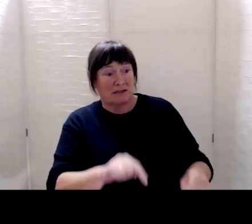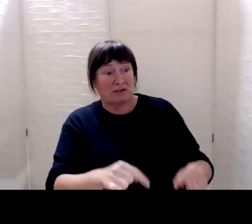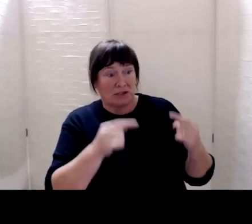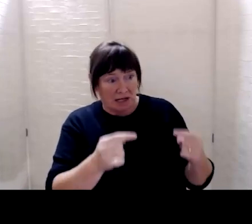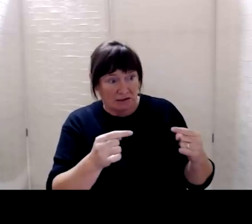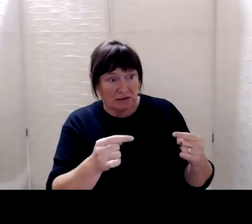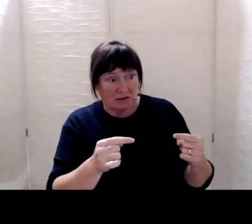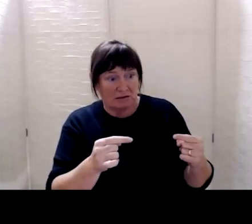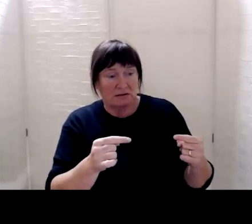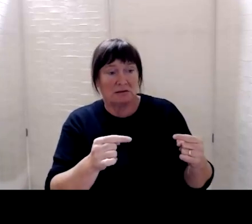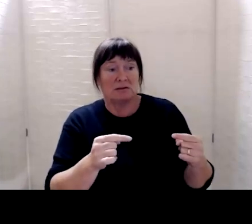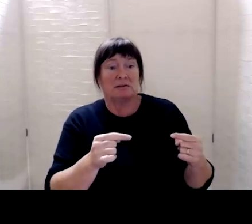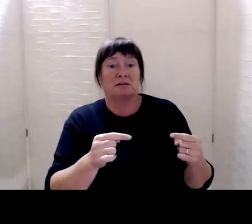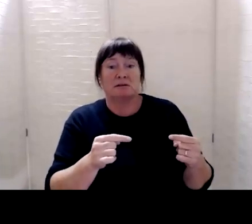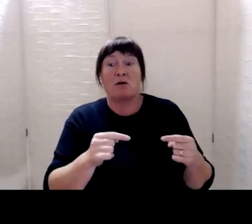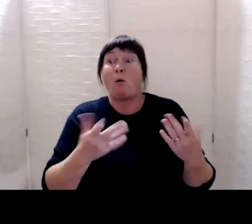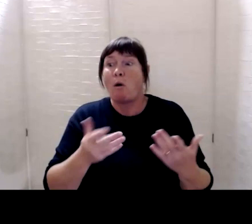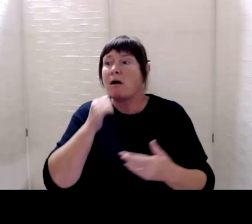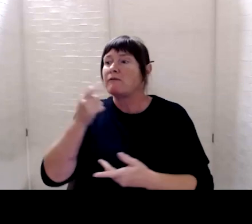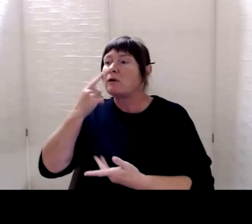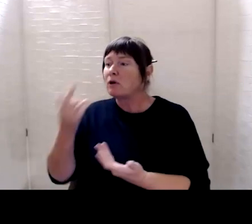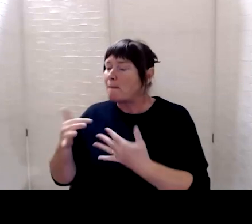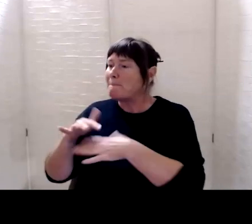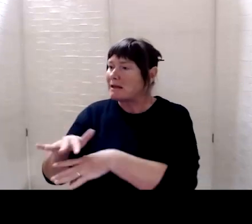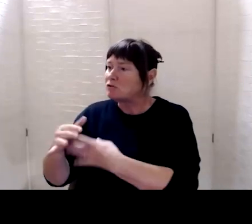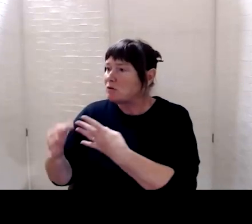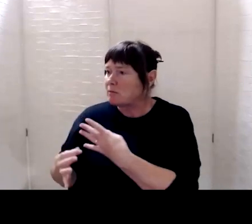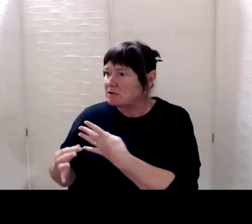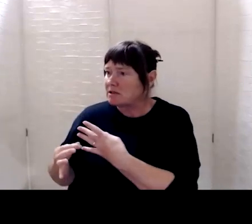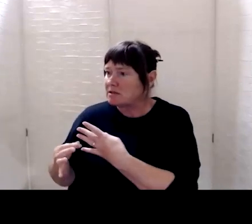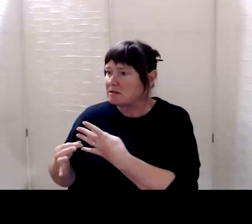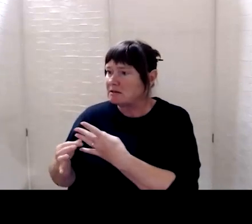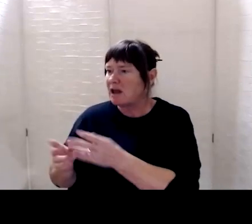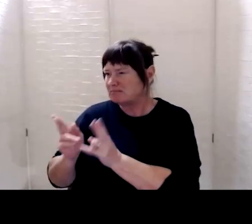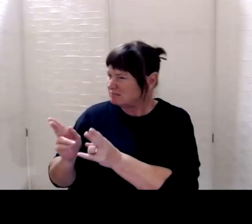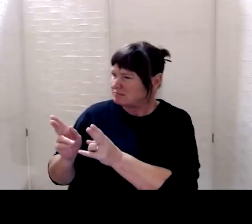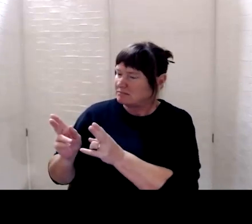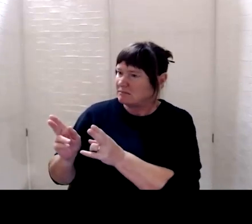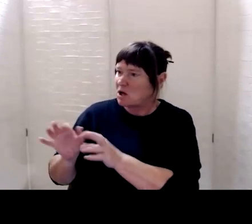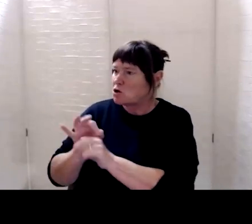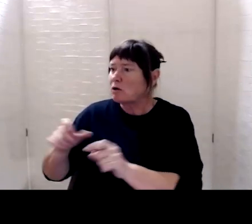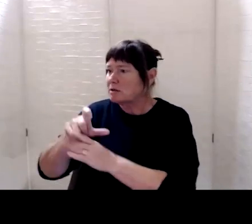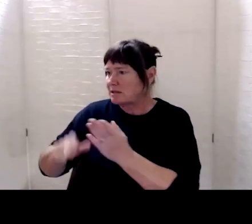arising from mainstream options being less available or more expensive to you.